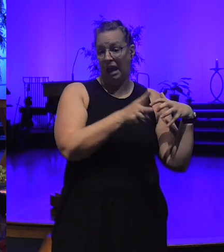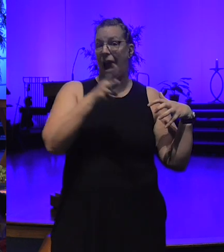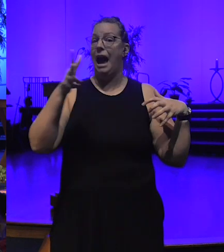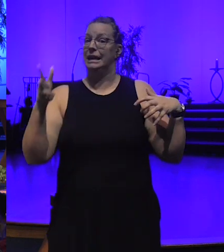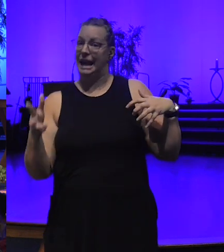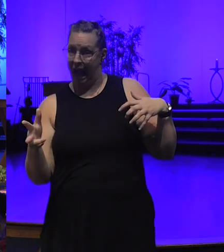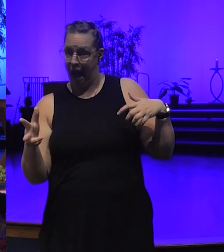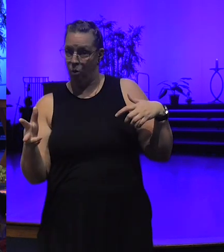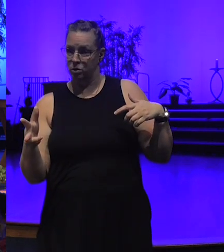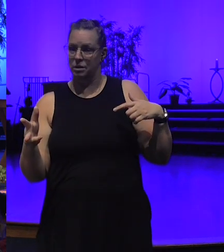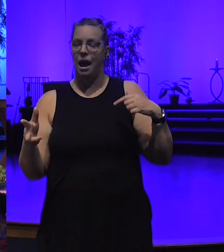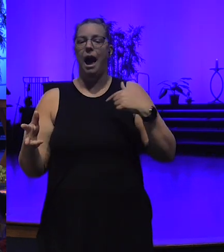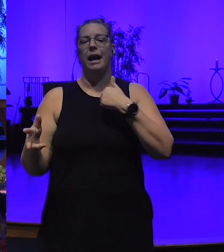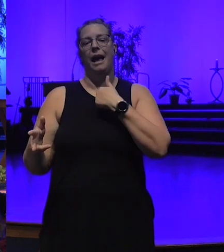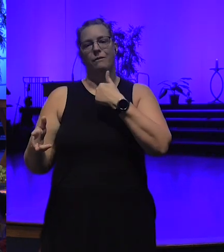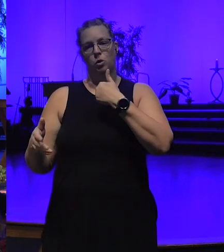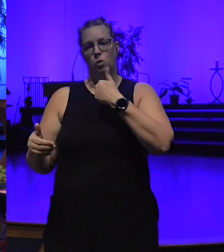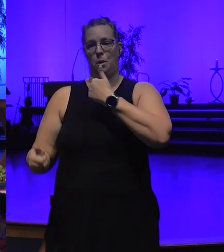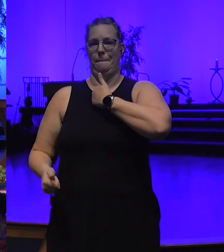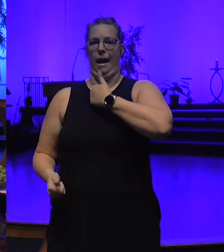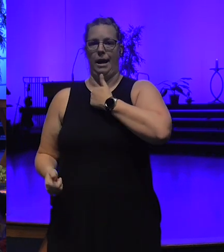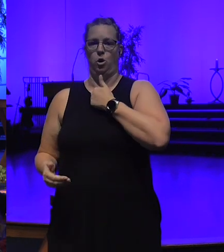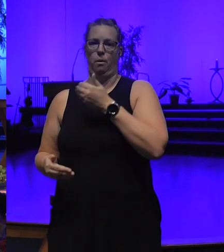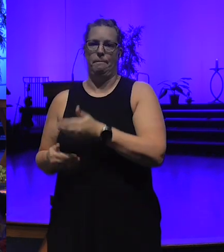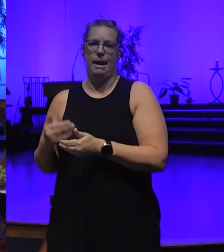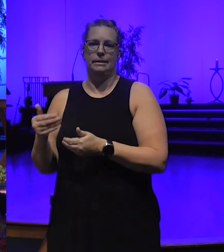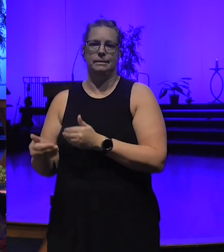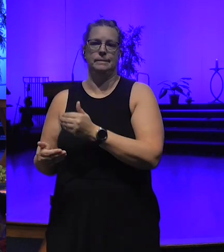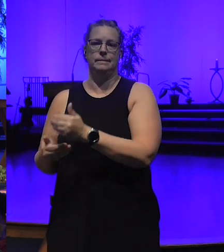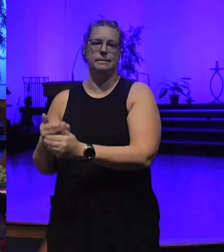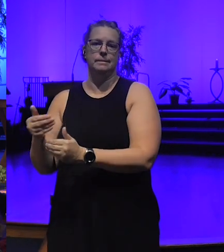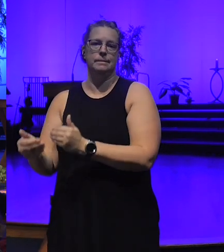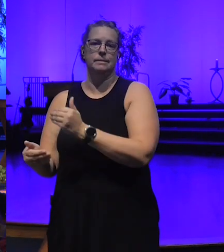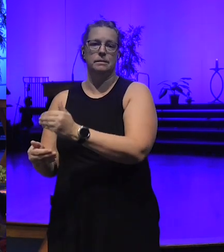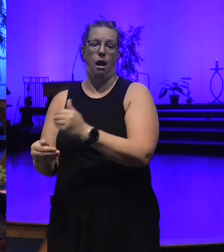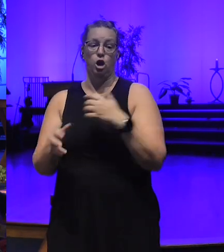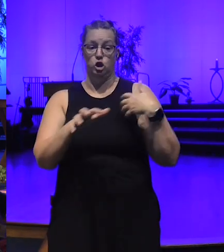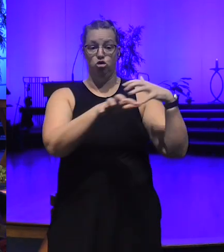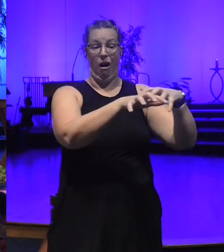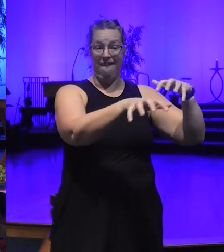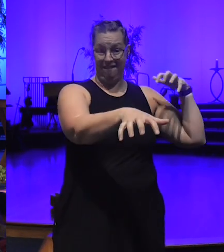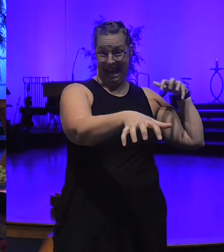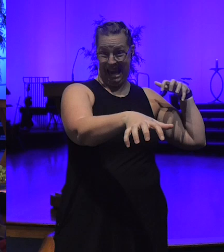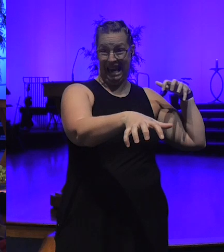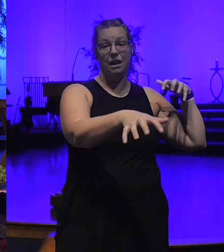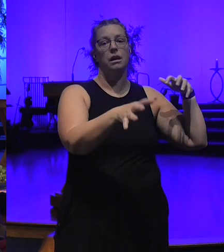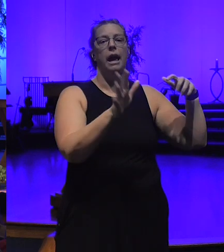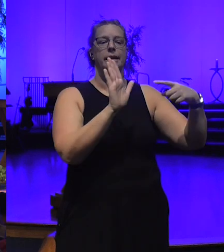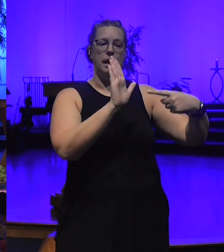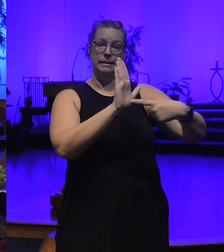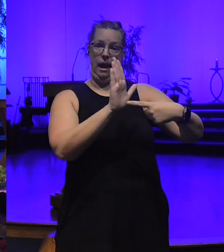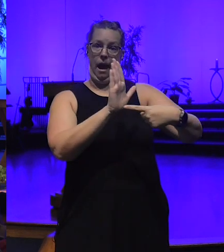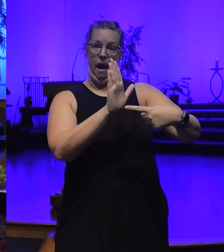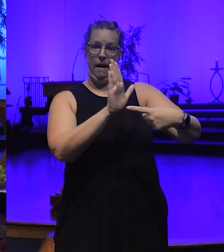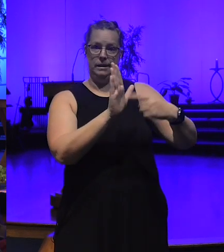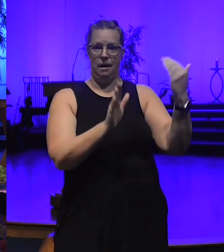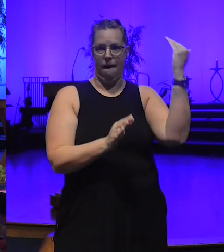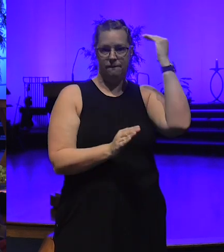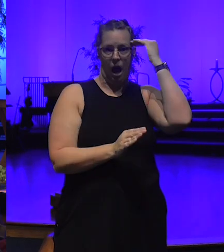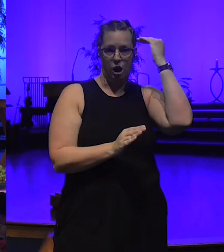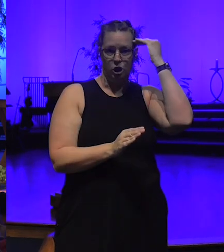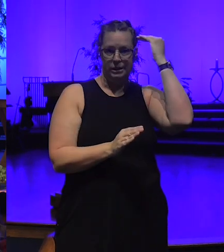pace traffic is always a sign when it's in Consciousness that we're sacrificing our